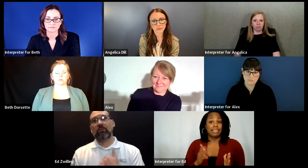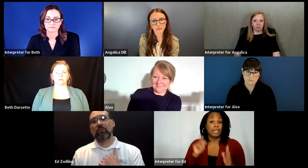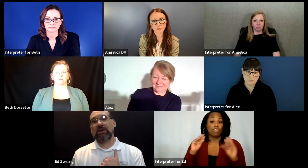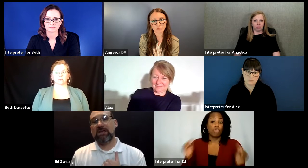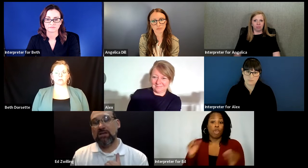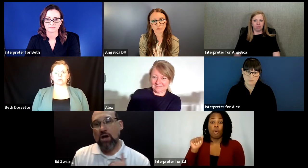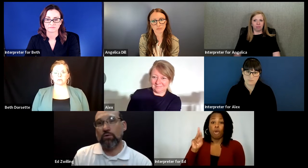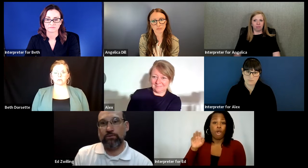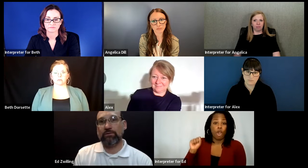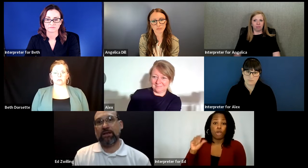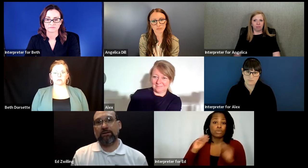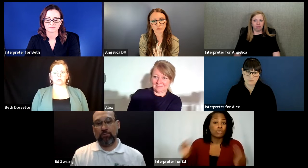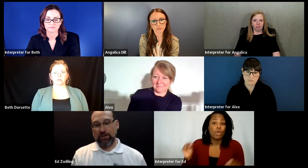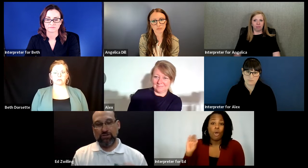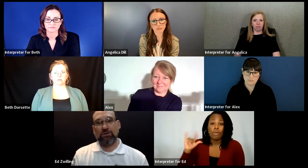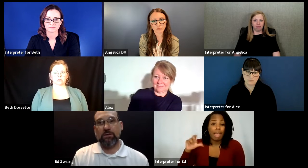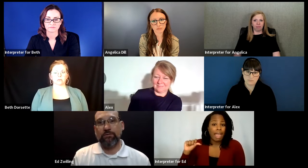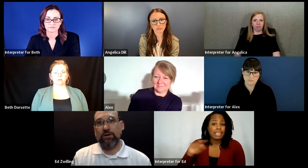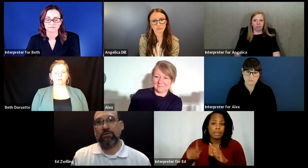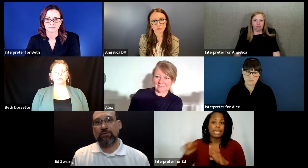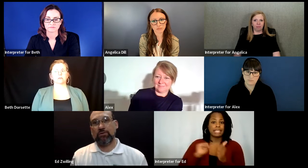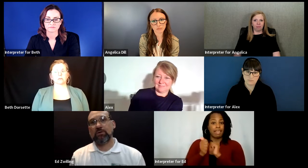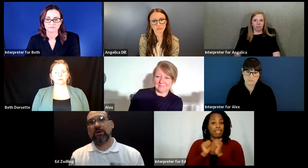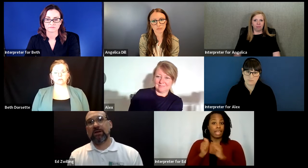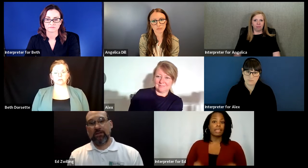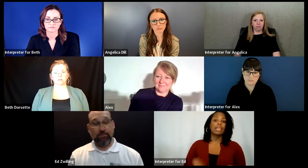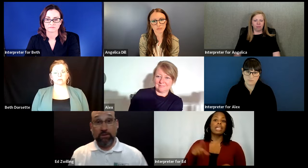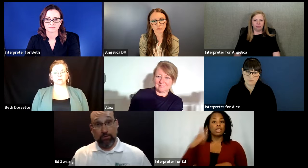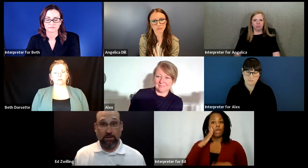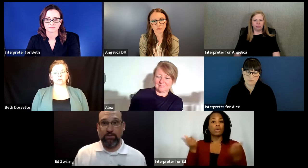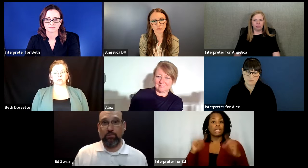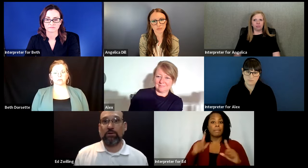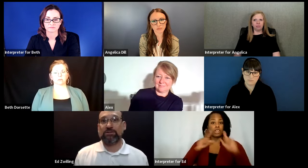And he knows that when he shows up for an interview, that people are going to be really